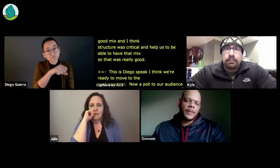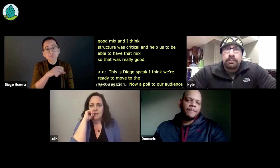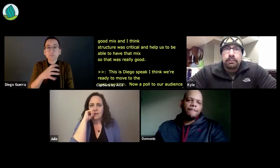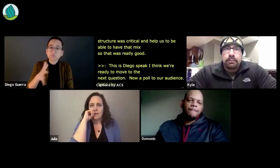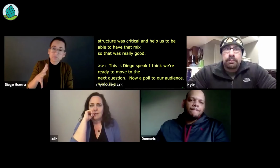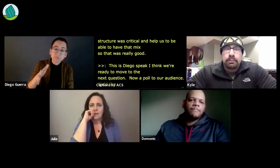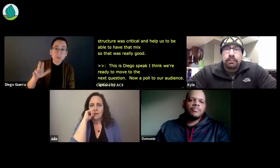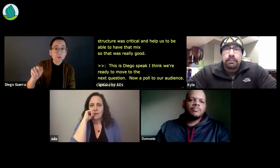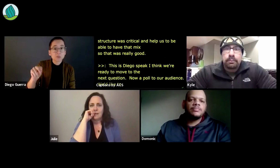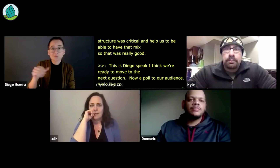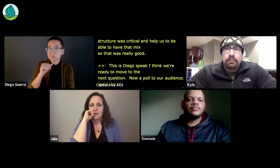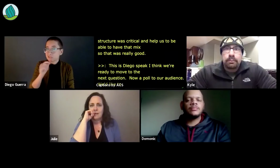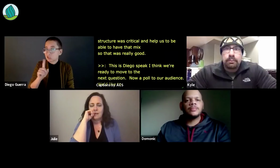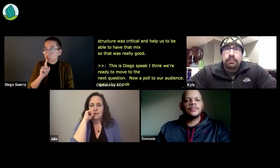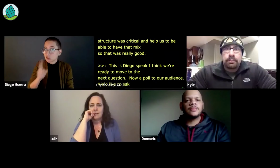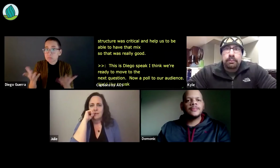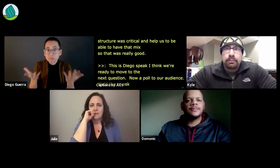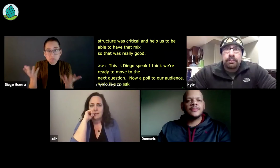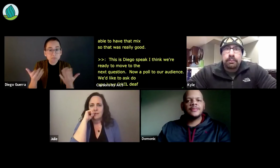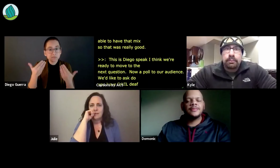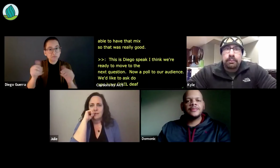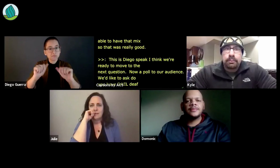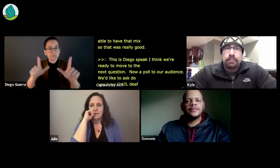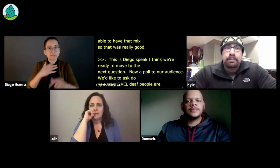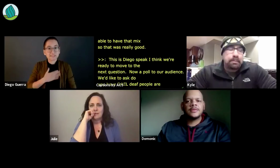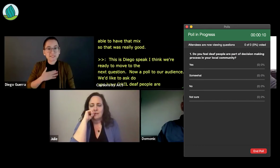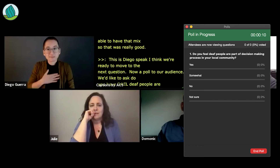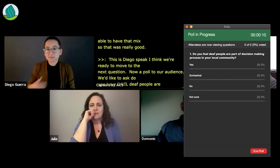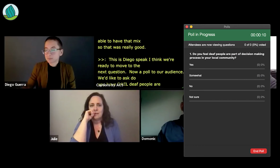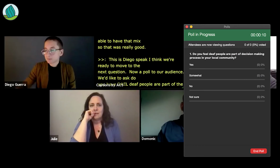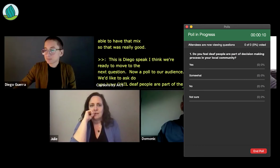The responses are yes, somewhat, no, or not sure.